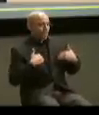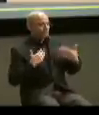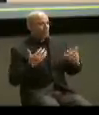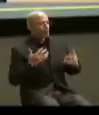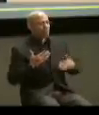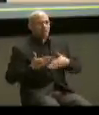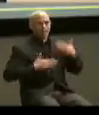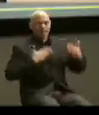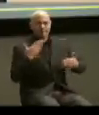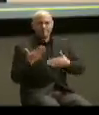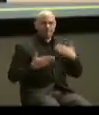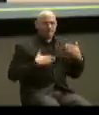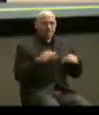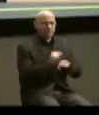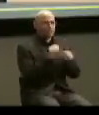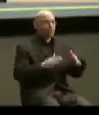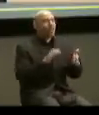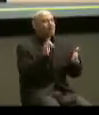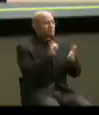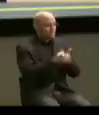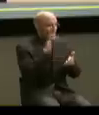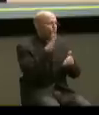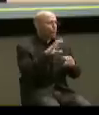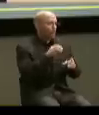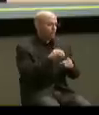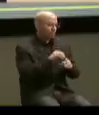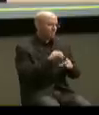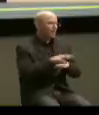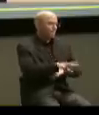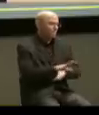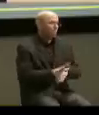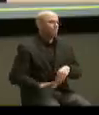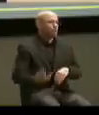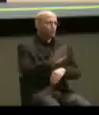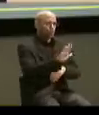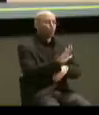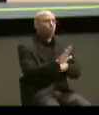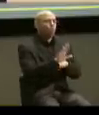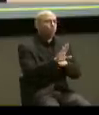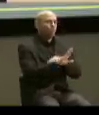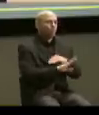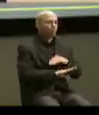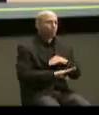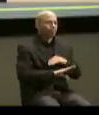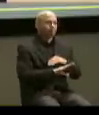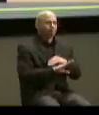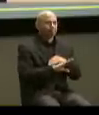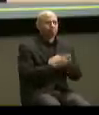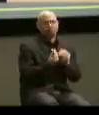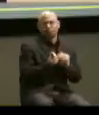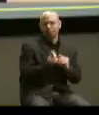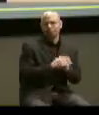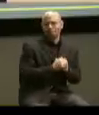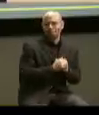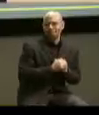EMPLOYEES, THAT'S GOING TO ALSO GO BACK TO HELPING YOUR BOTTOM LINE.